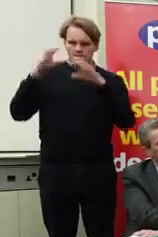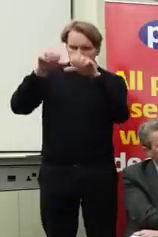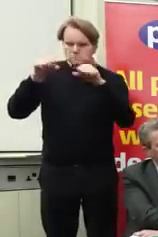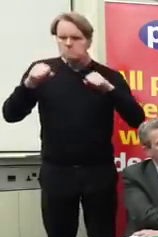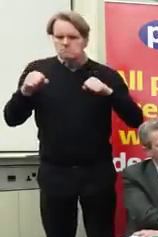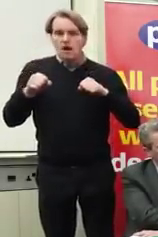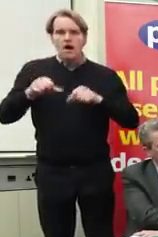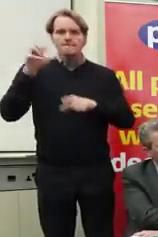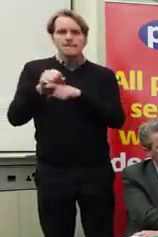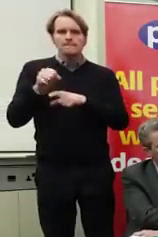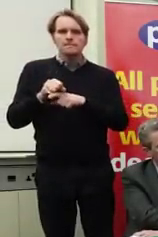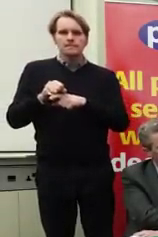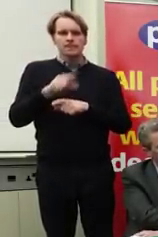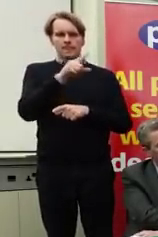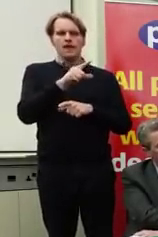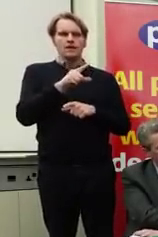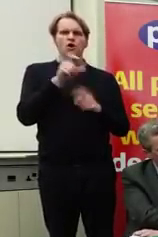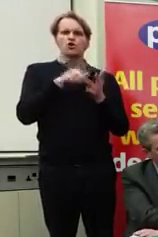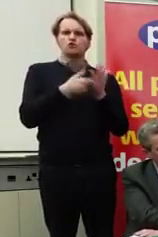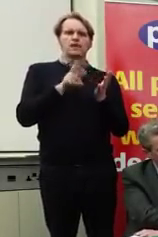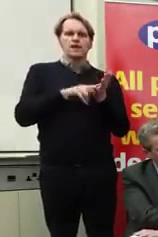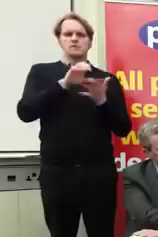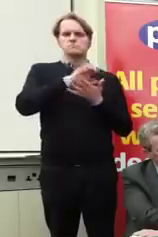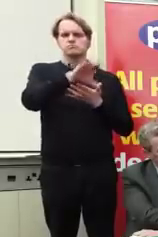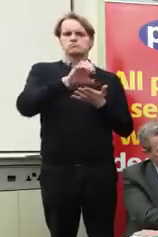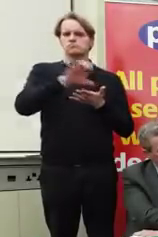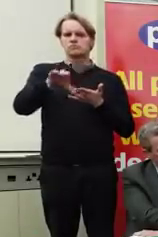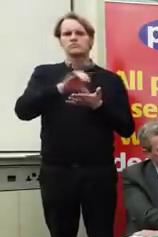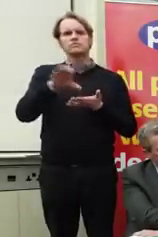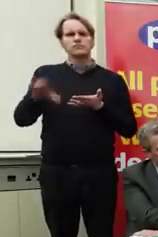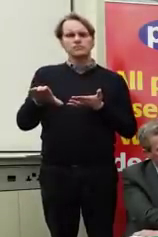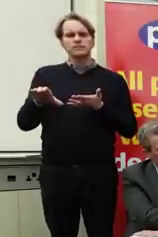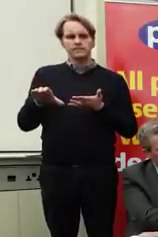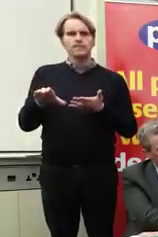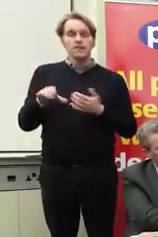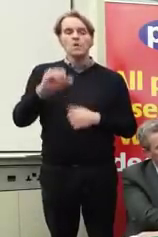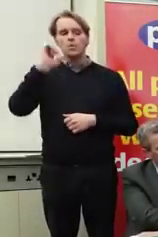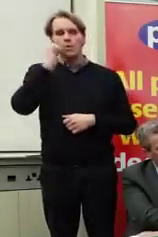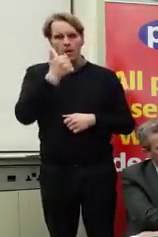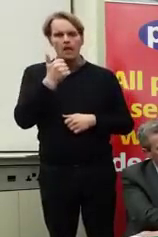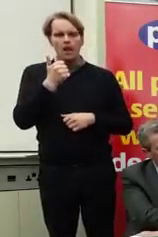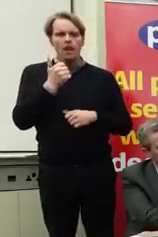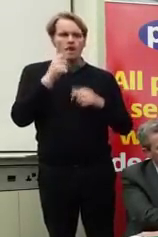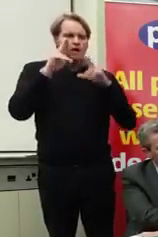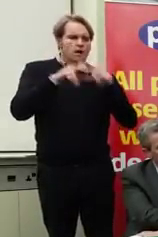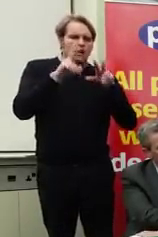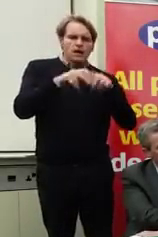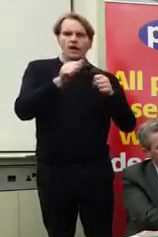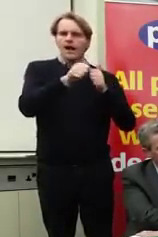some compensation given but we include it in our manifesto commitment so we'd have an inquiry into blacklisting because we don't think actually there's been a full